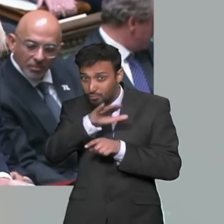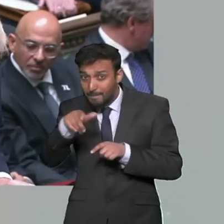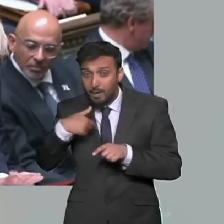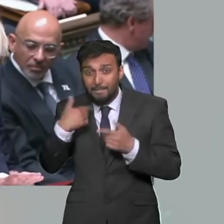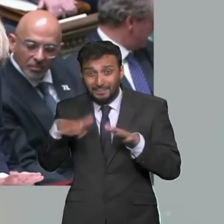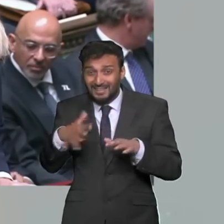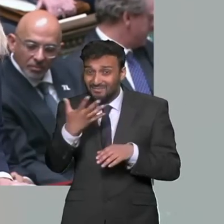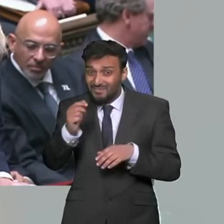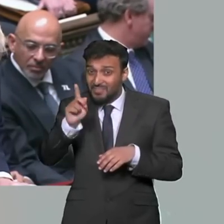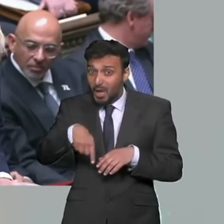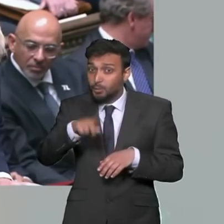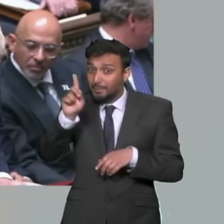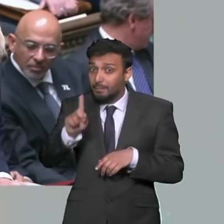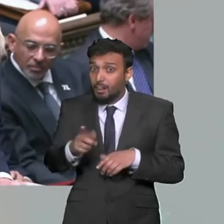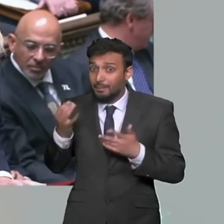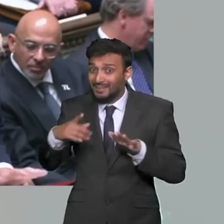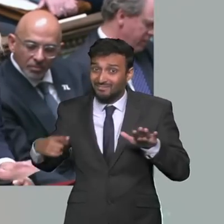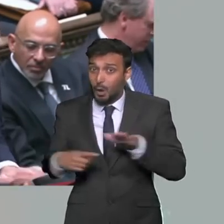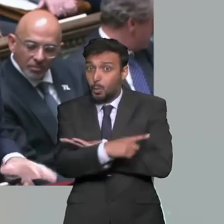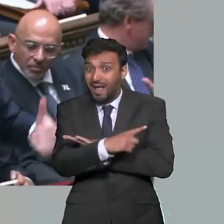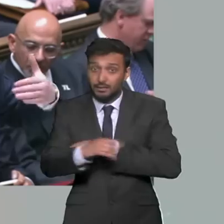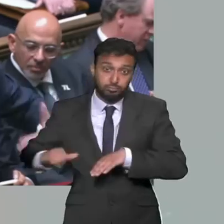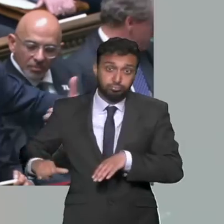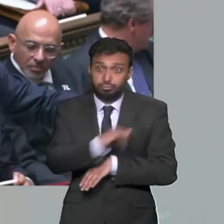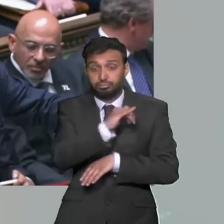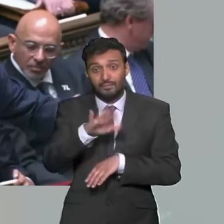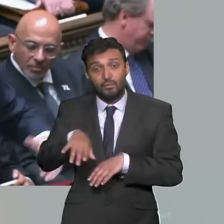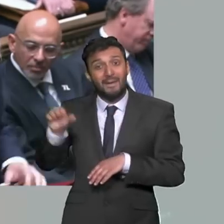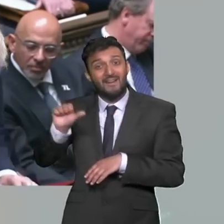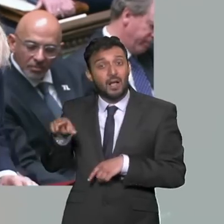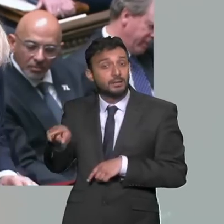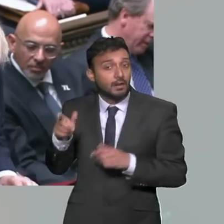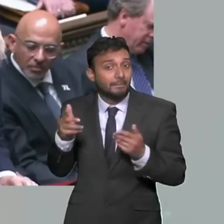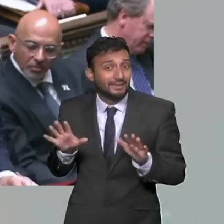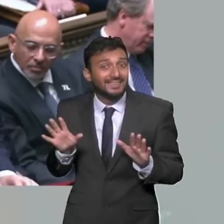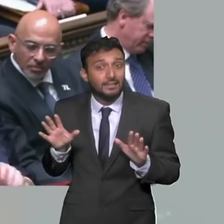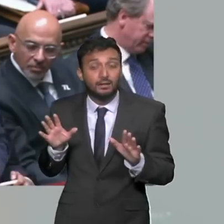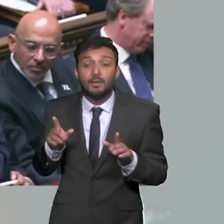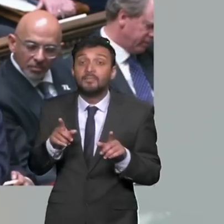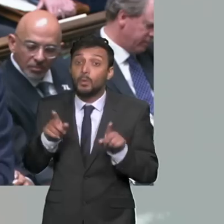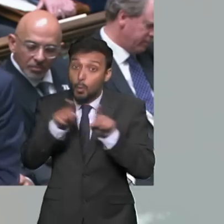Pitting, which was a great credit to this country, but since then have supported 4,600